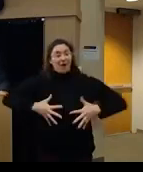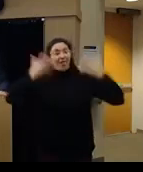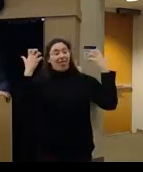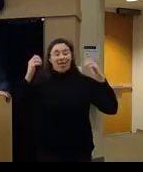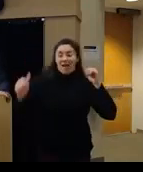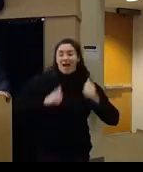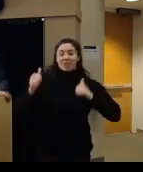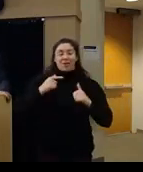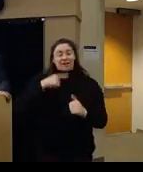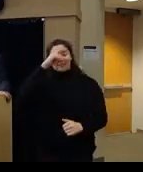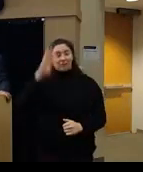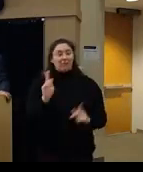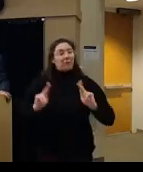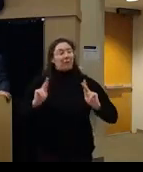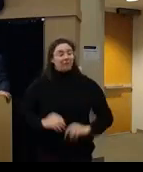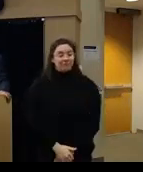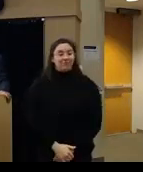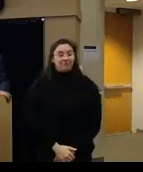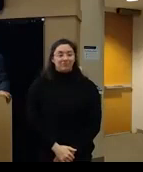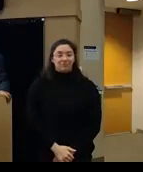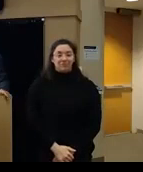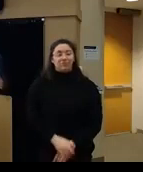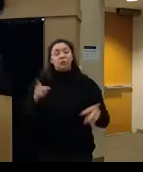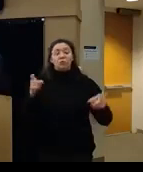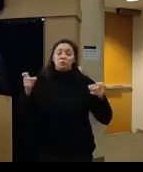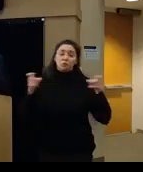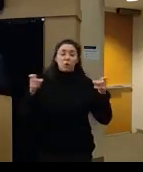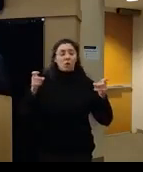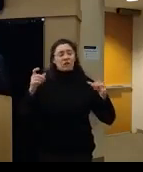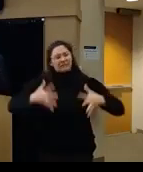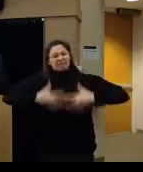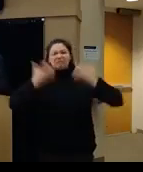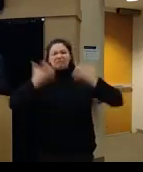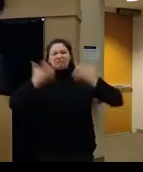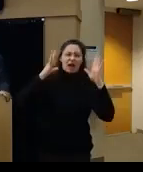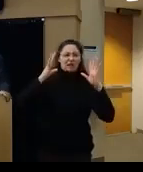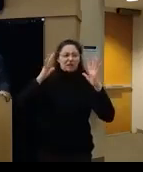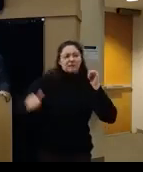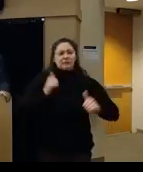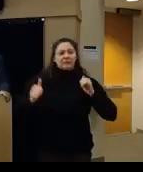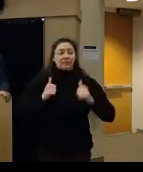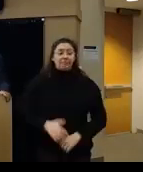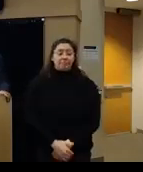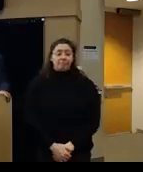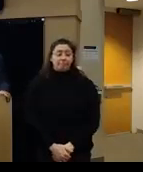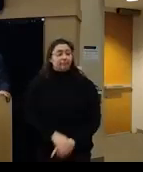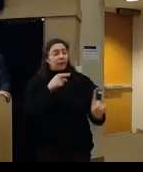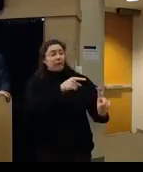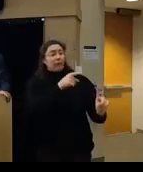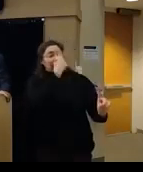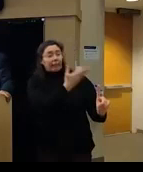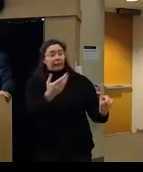anxious schizophrenic patients controlling anger violence aggression is is a black thing according